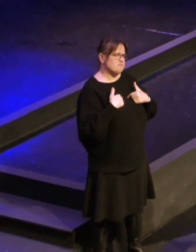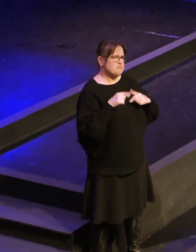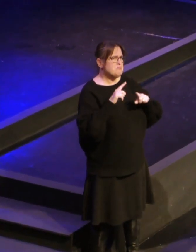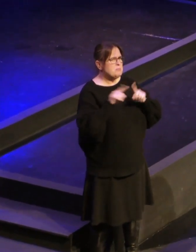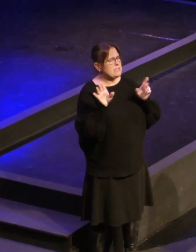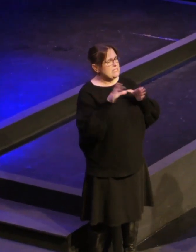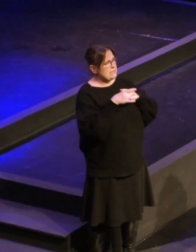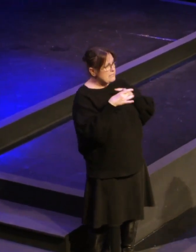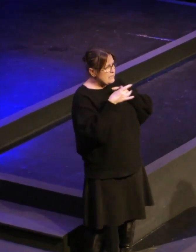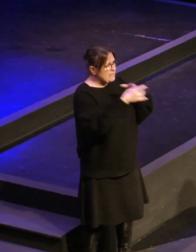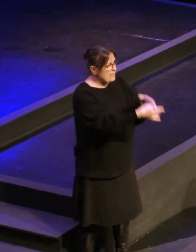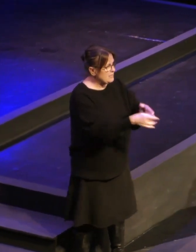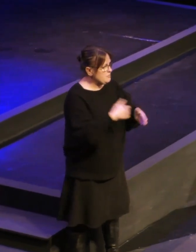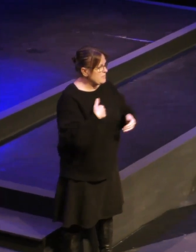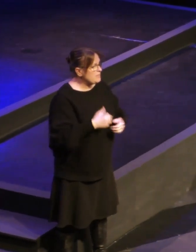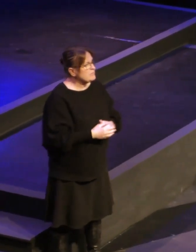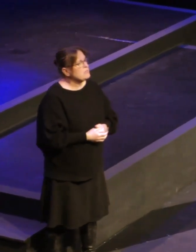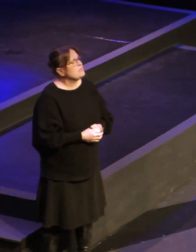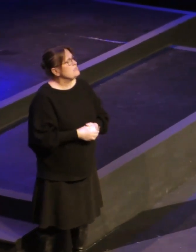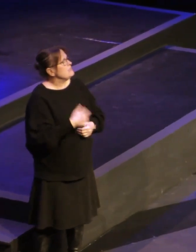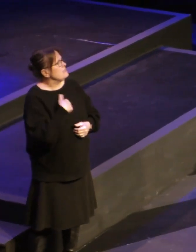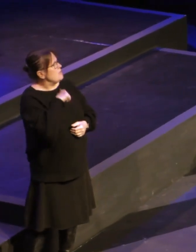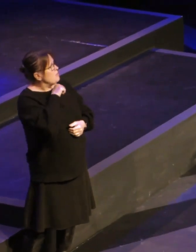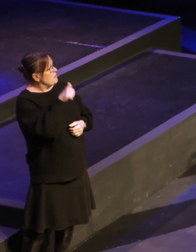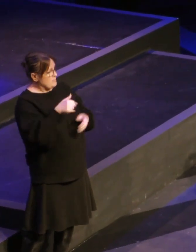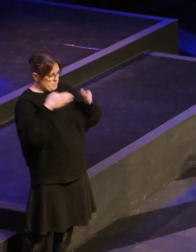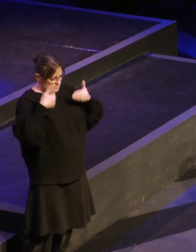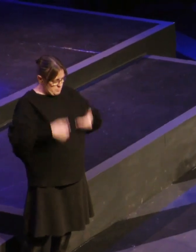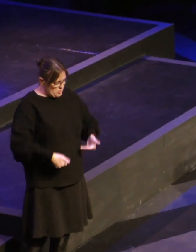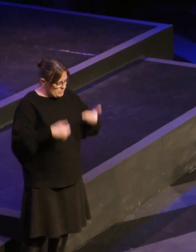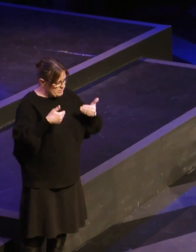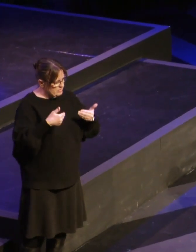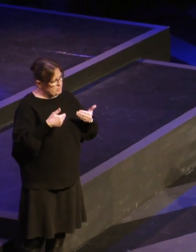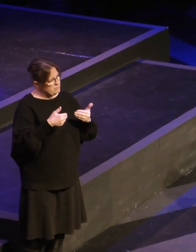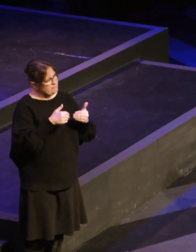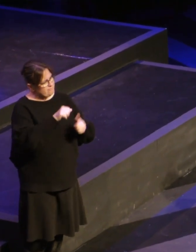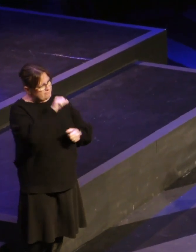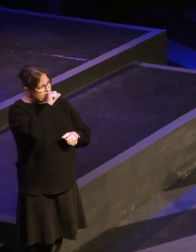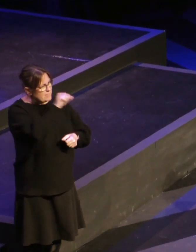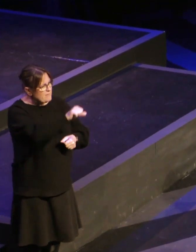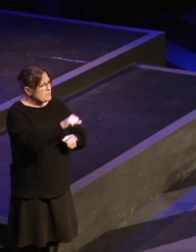not be the person that I am today full of the love of service and advocacy had it not been for the